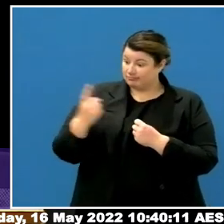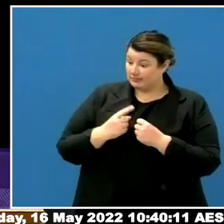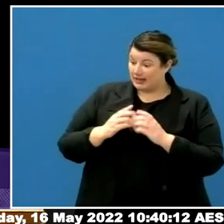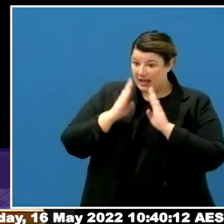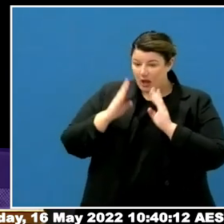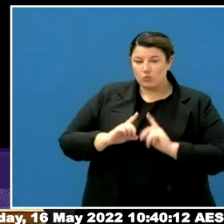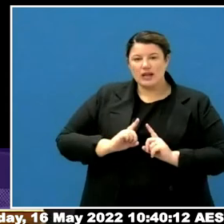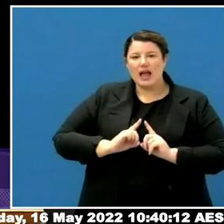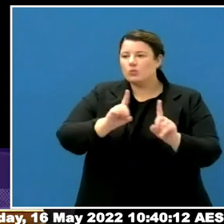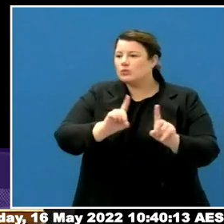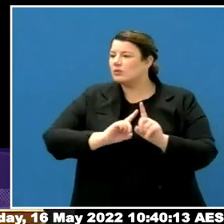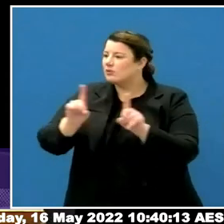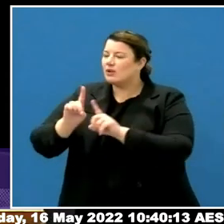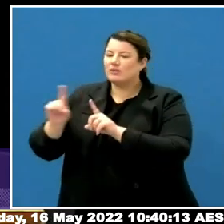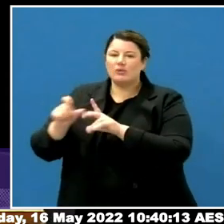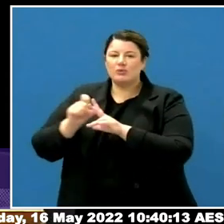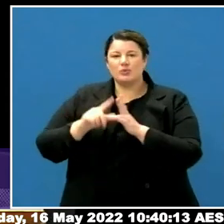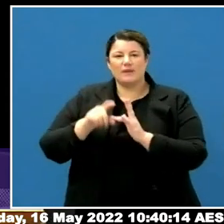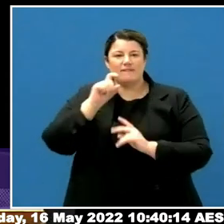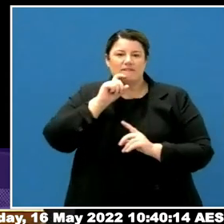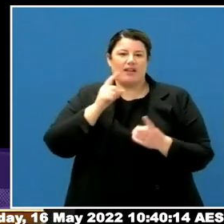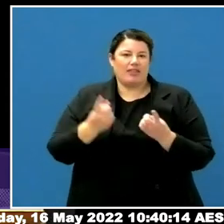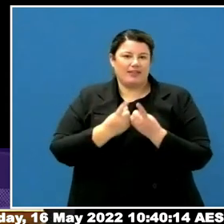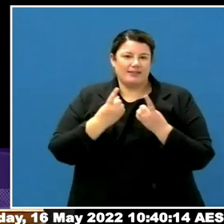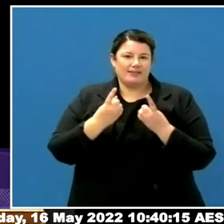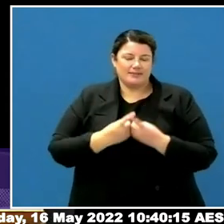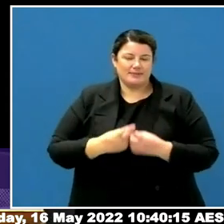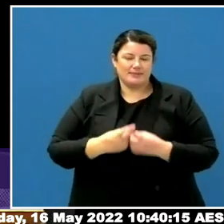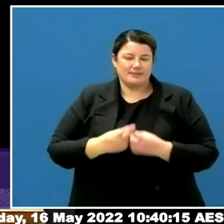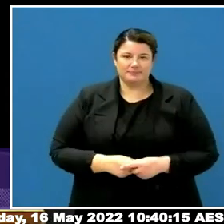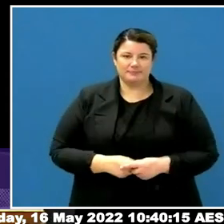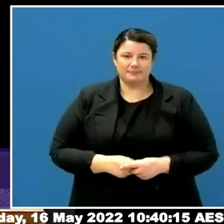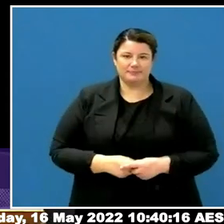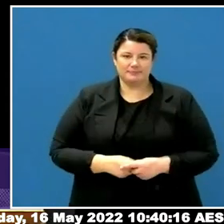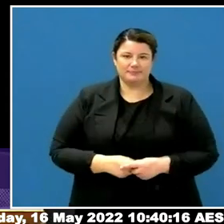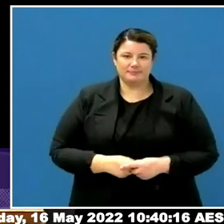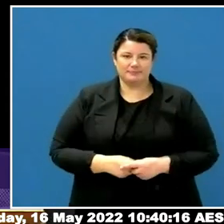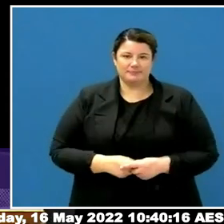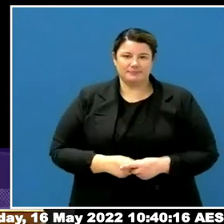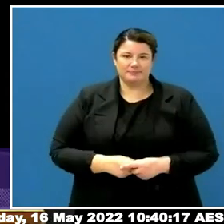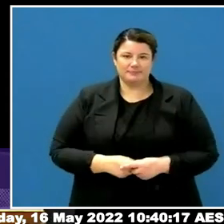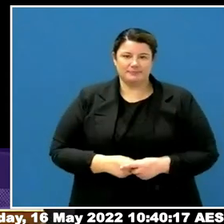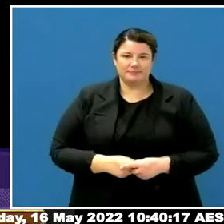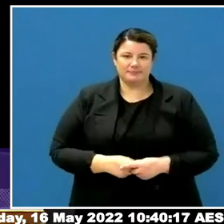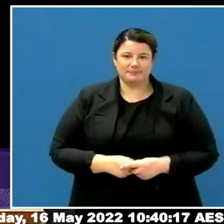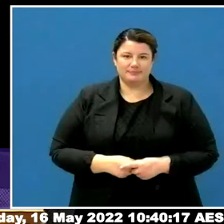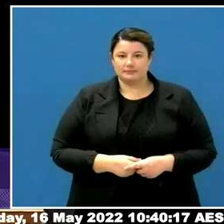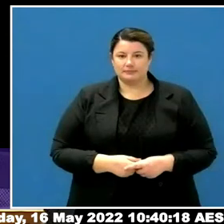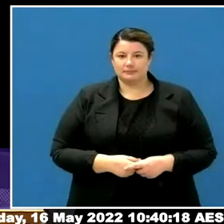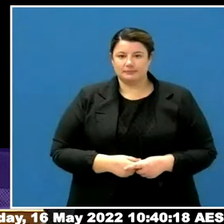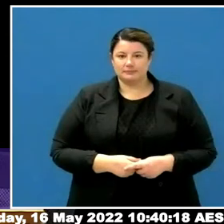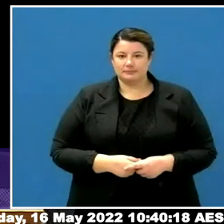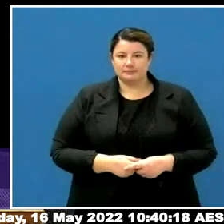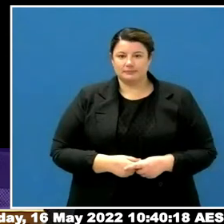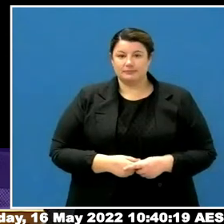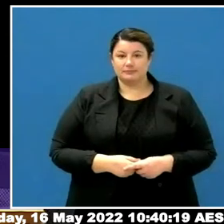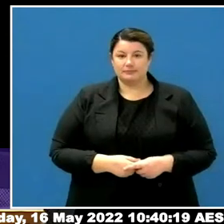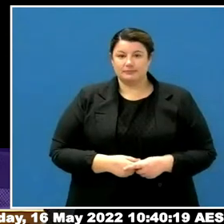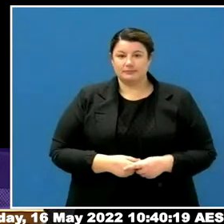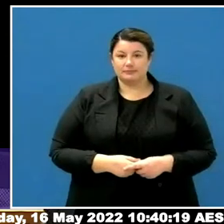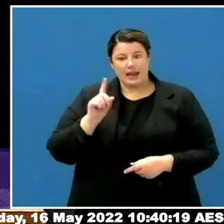She will also say how she's been progressing - he has been progressing "in leaps and